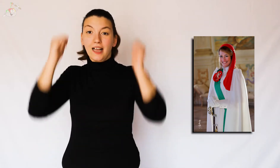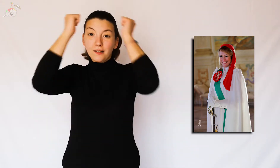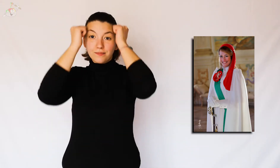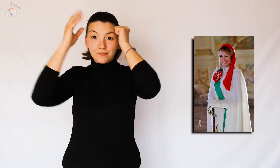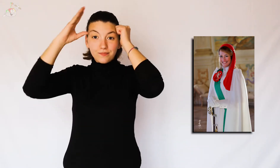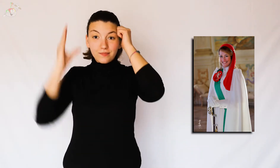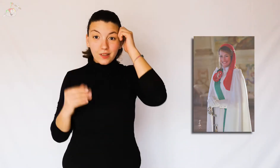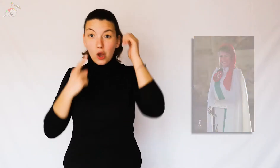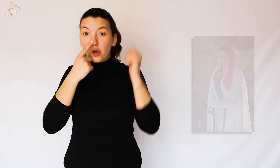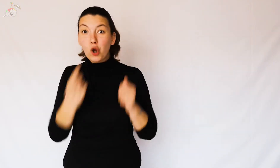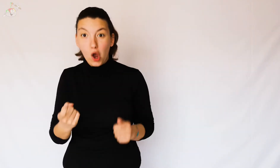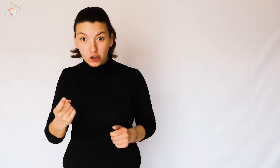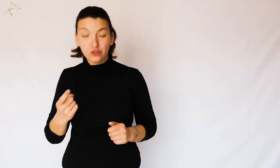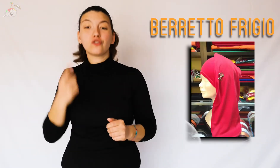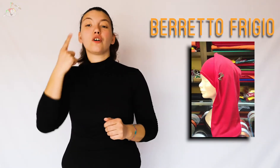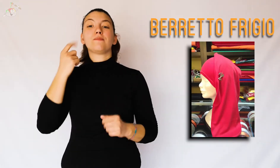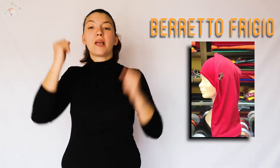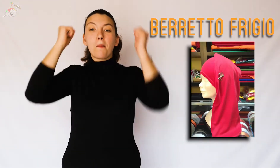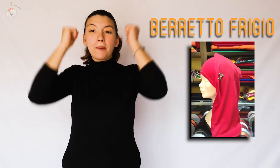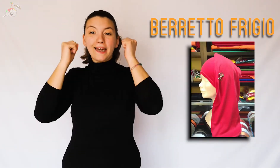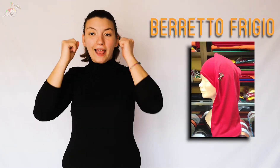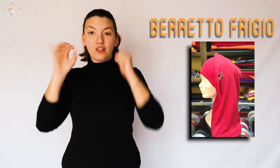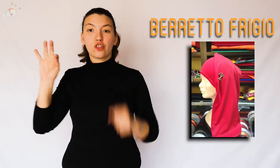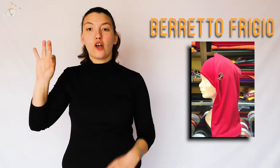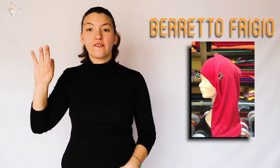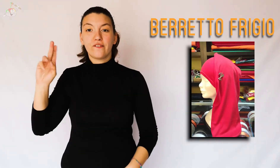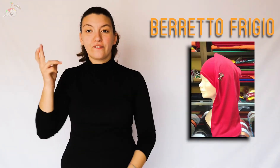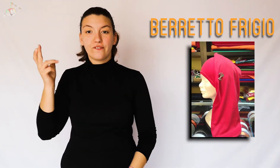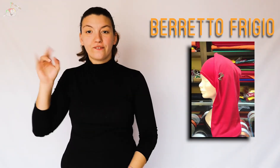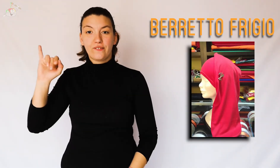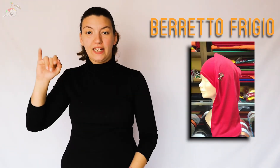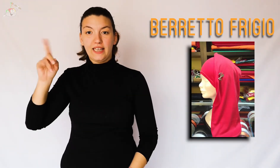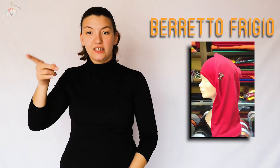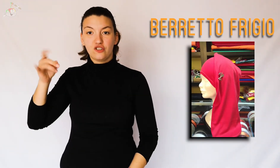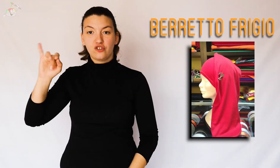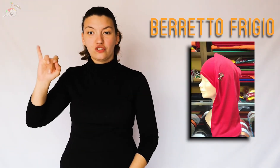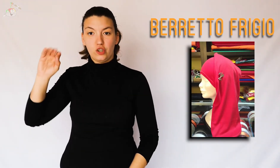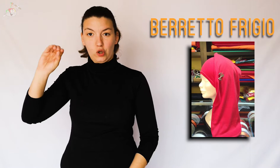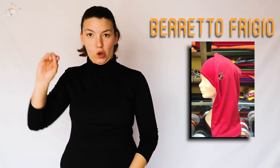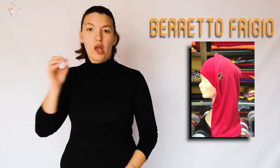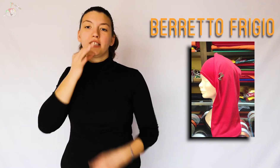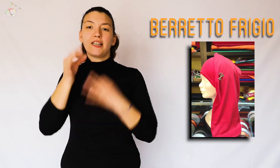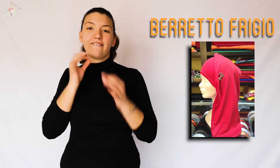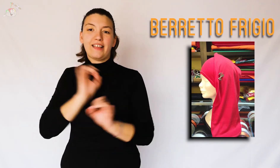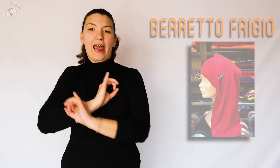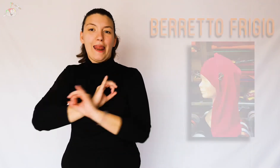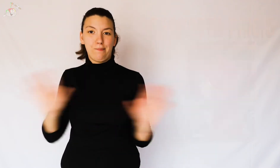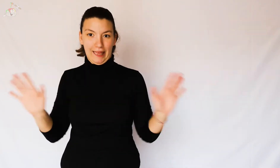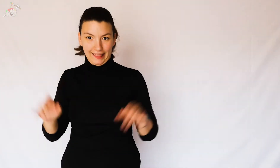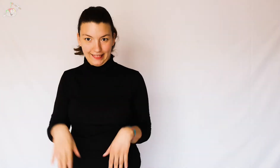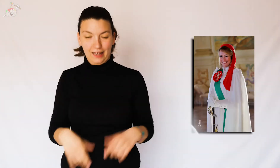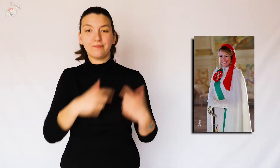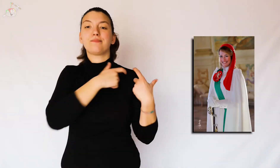He wears a red headdress, the Phrygian cap, which means freedom.